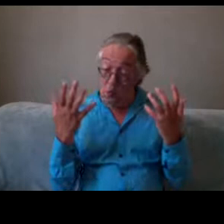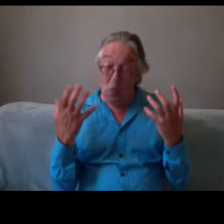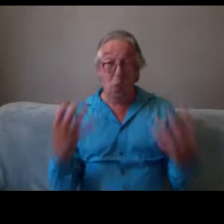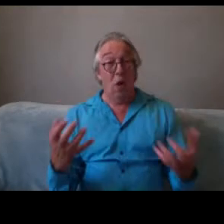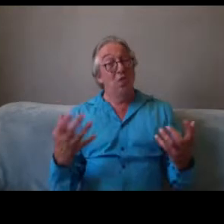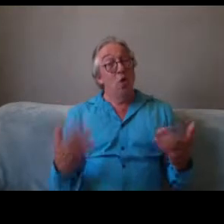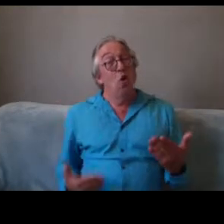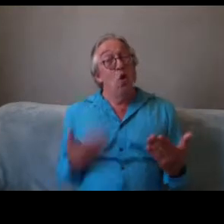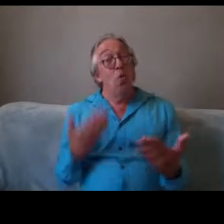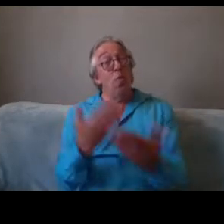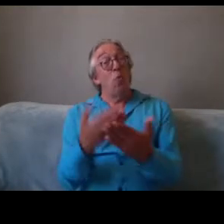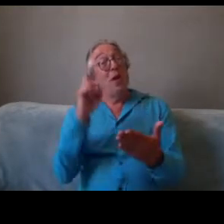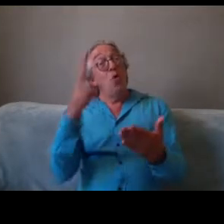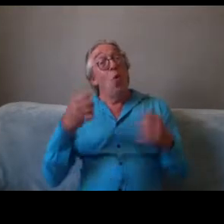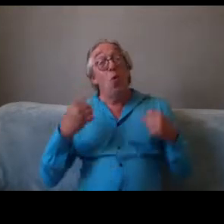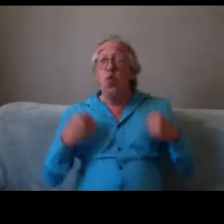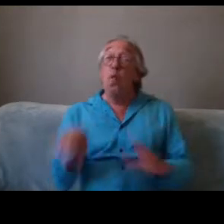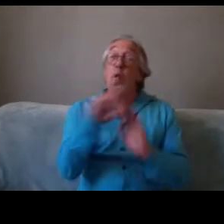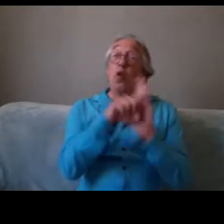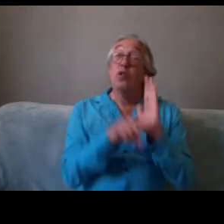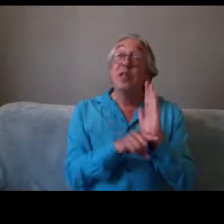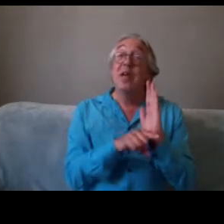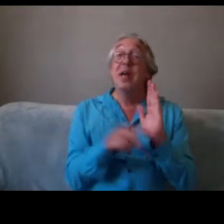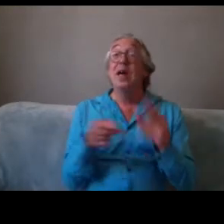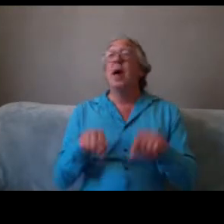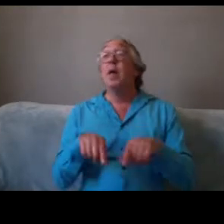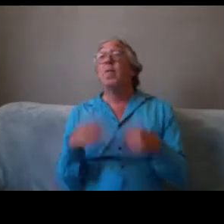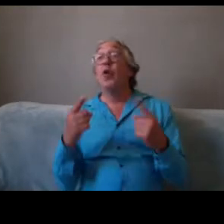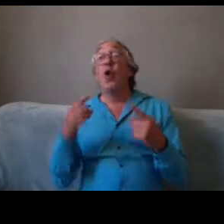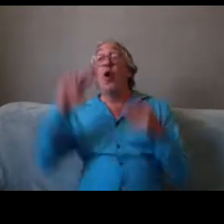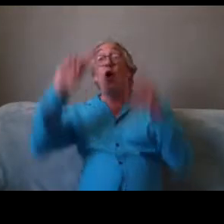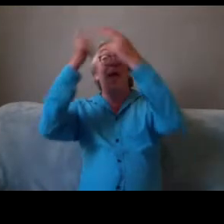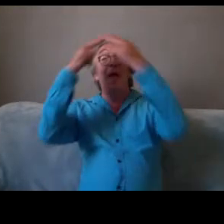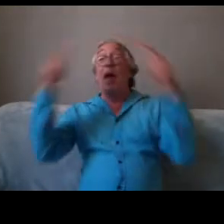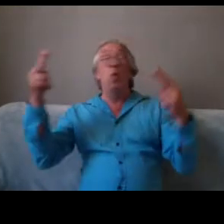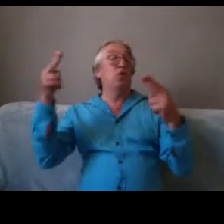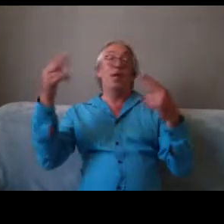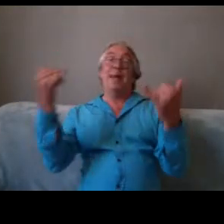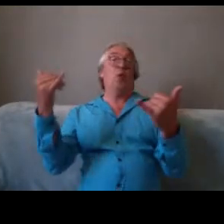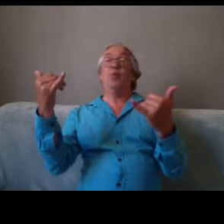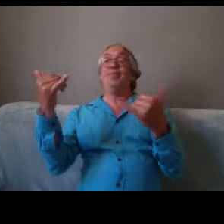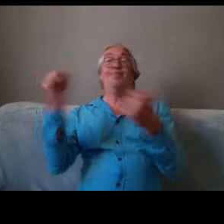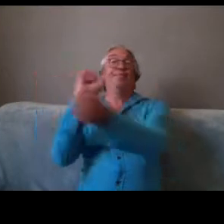Let me say inclusion and diversity is a priority in Erasmus framework